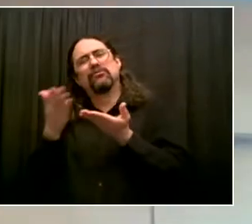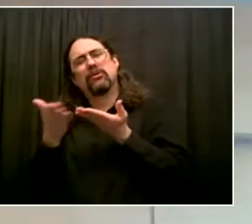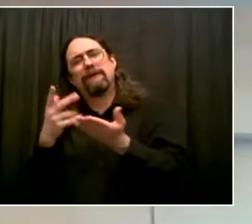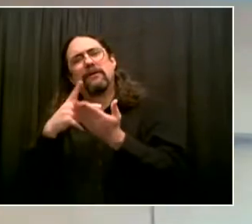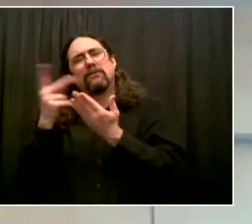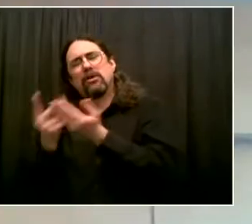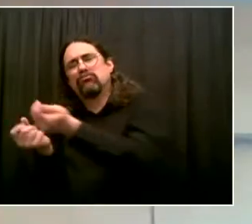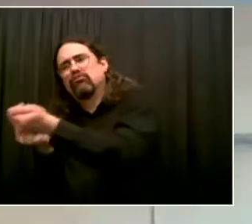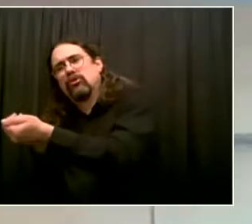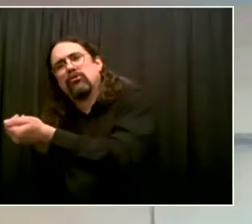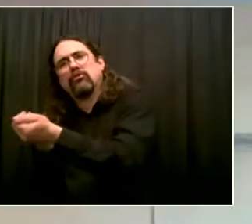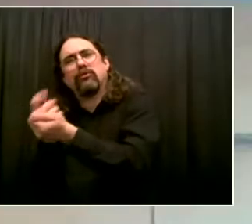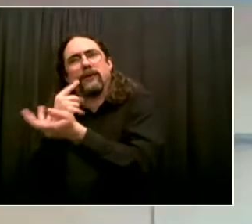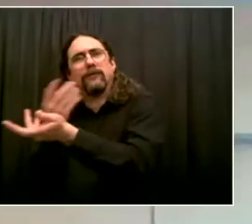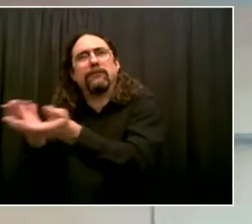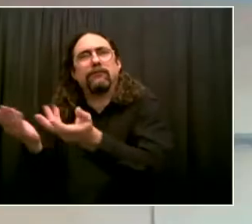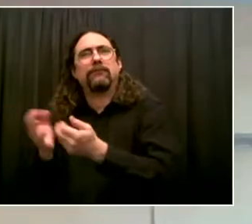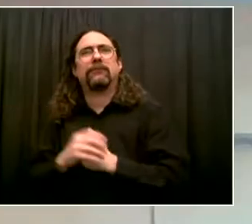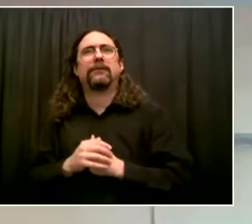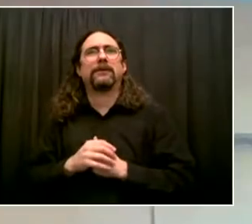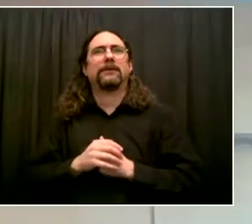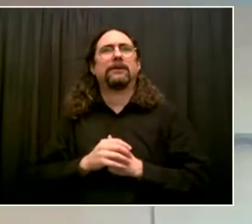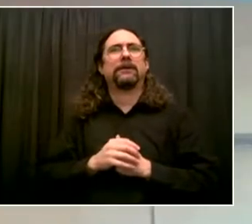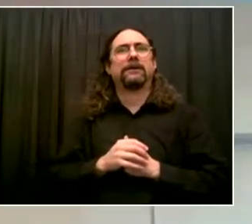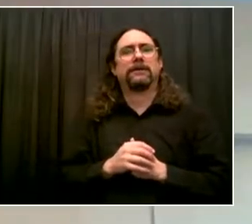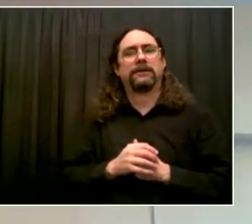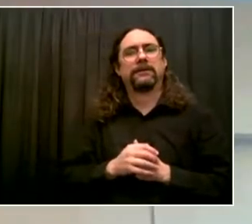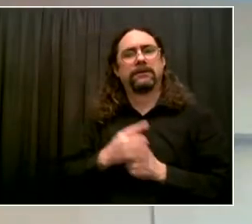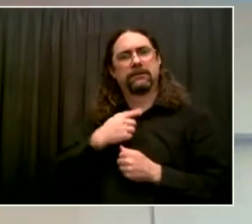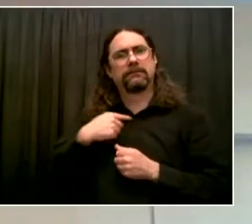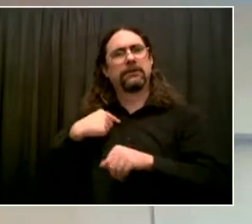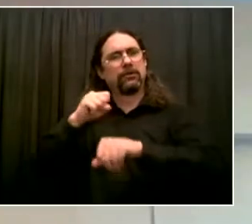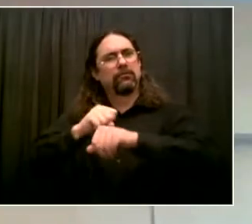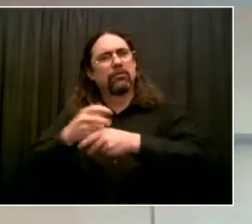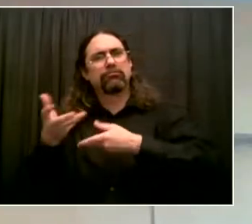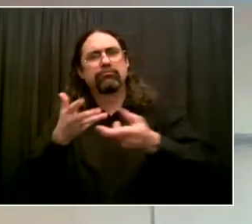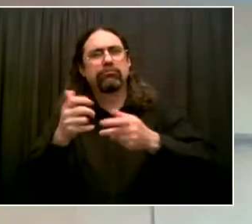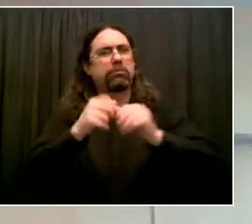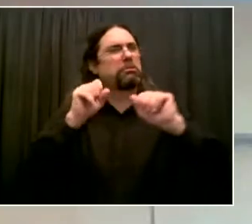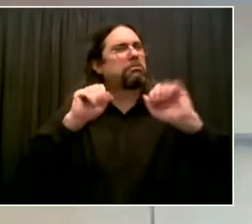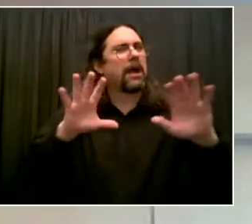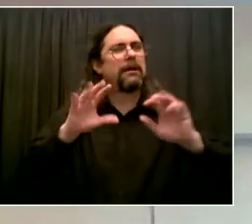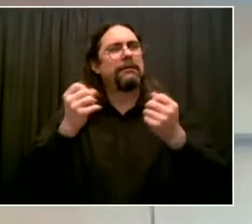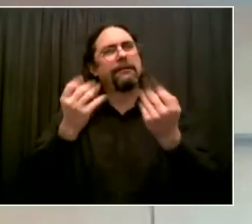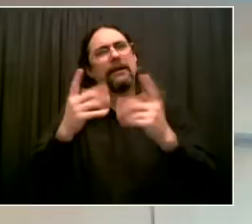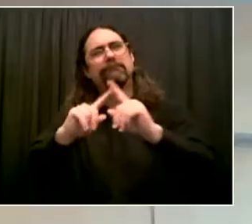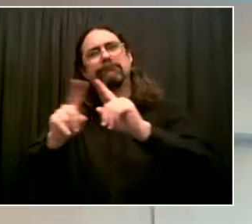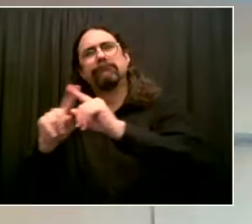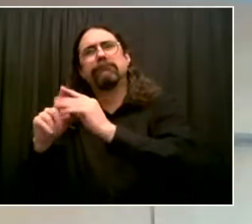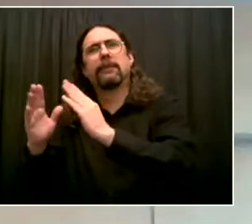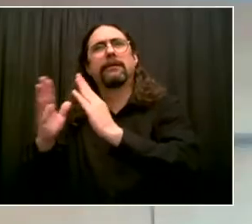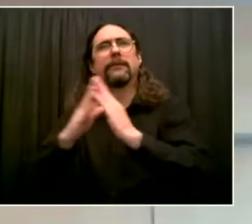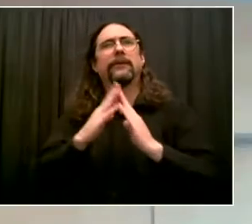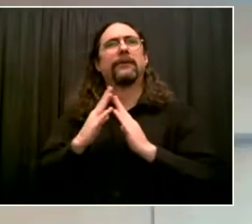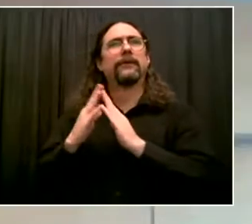MADE ON YOUR CASE TO ACCESS THE